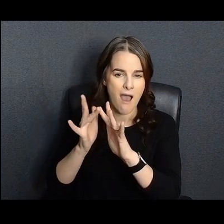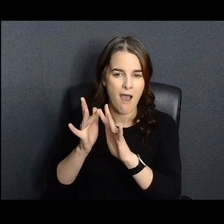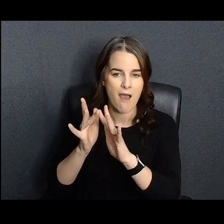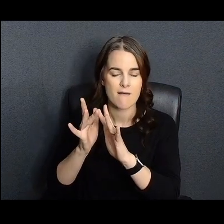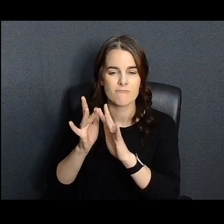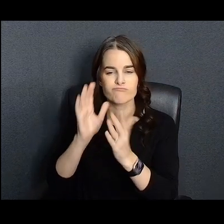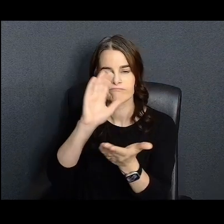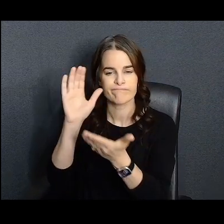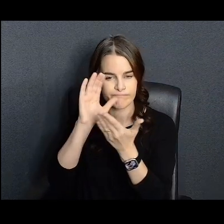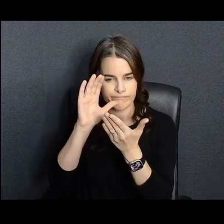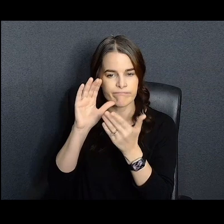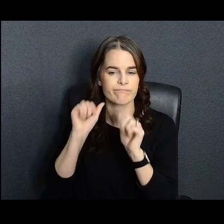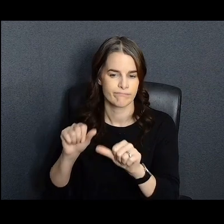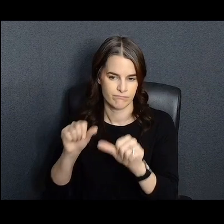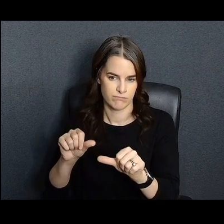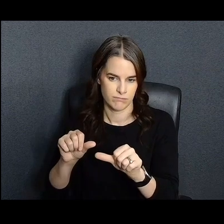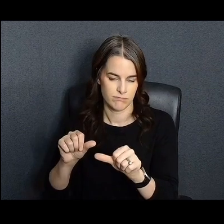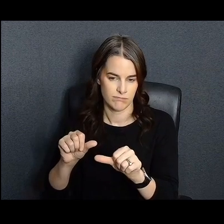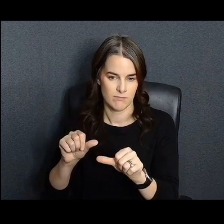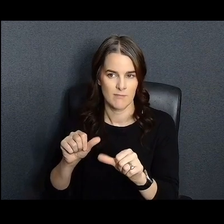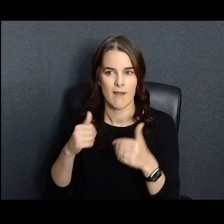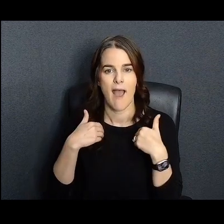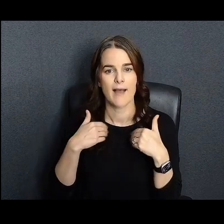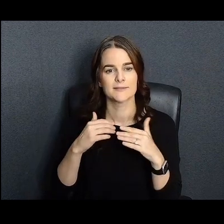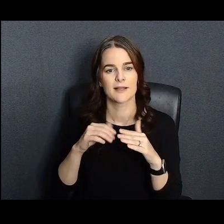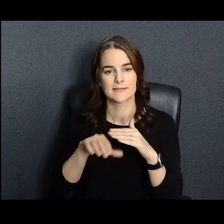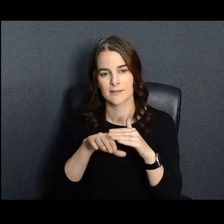capabilities. So it has an accessible web browser.